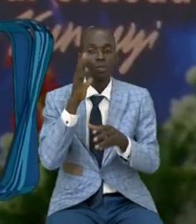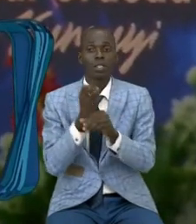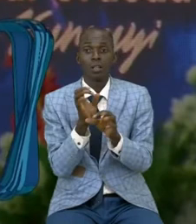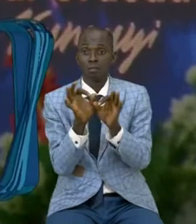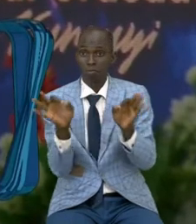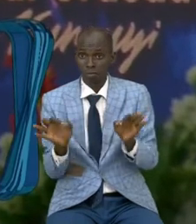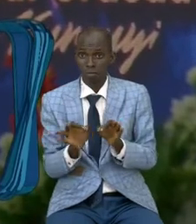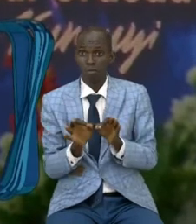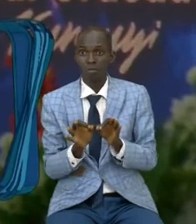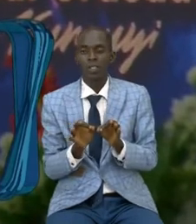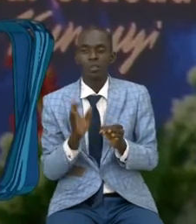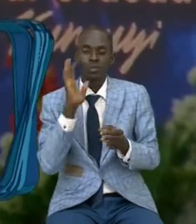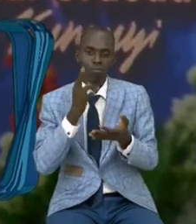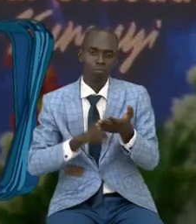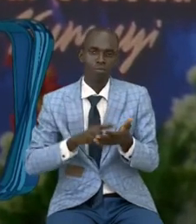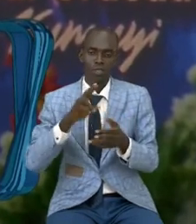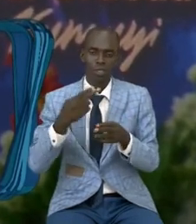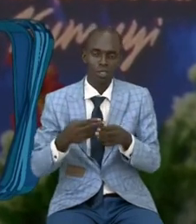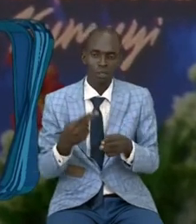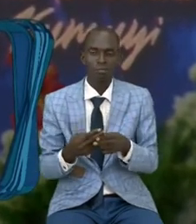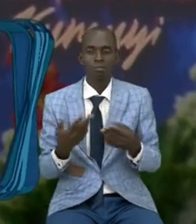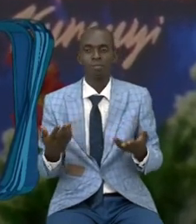and cover every area of the ground